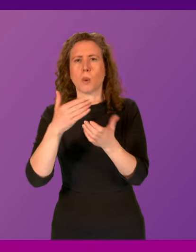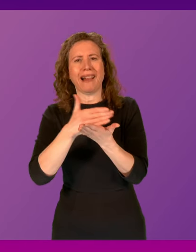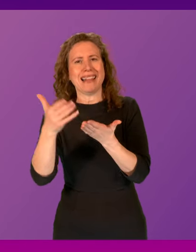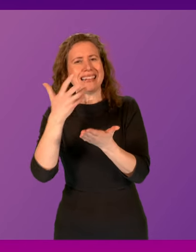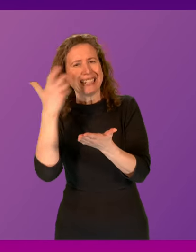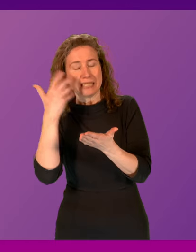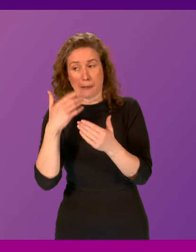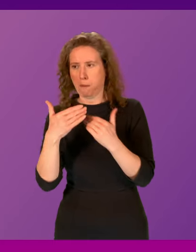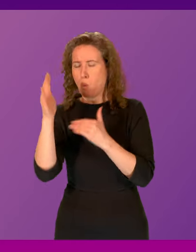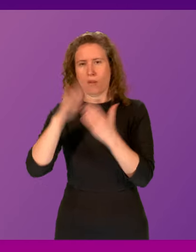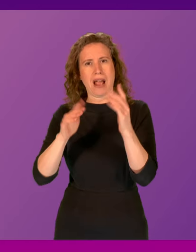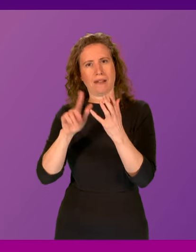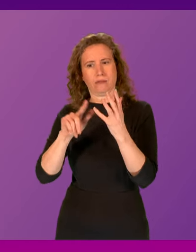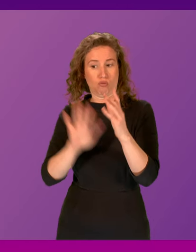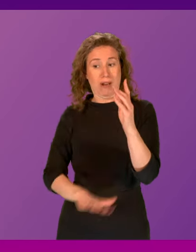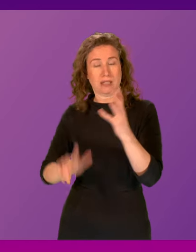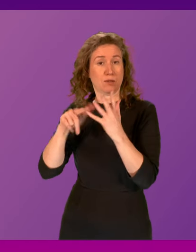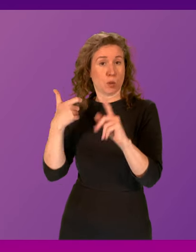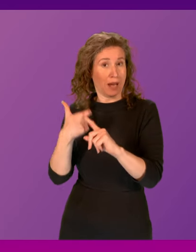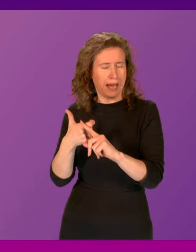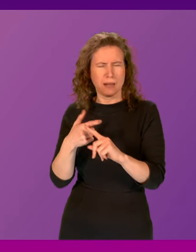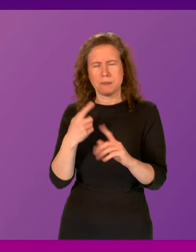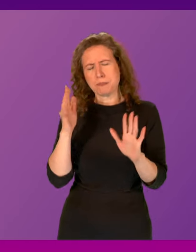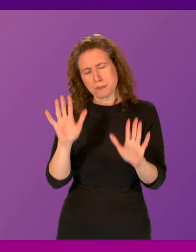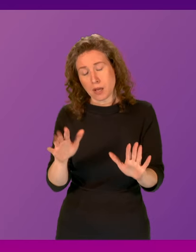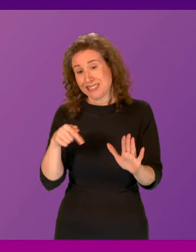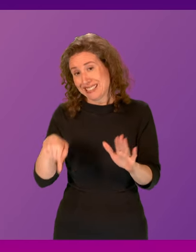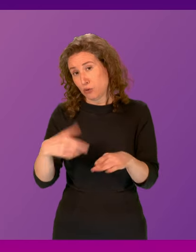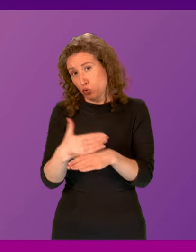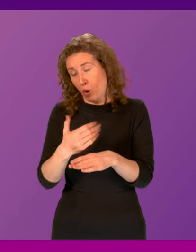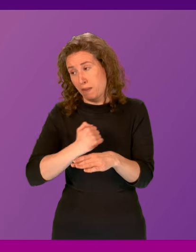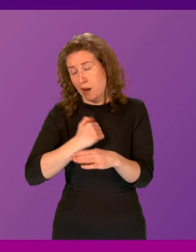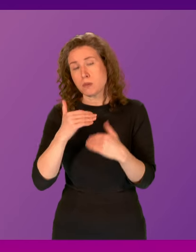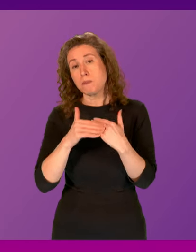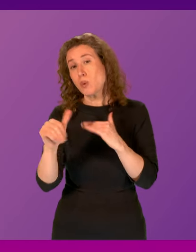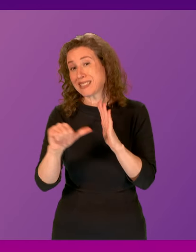However, I will say to Alex Cole-Hamilton that what makes more difficult our job of reaching